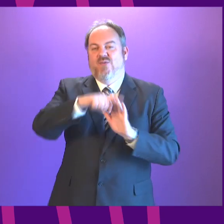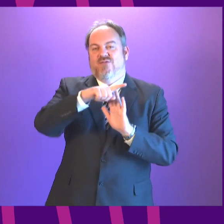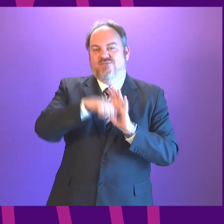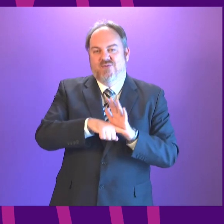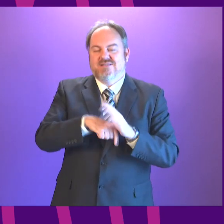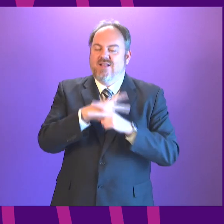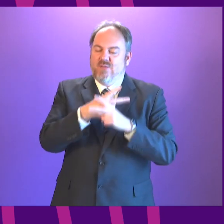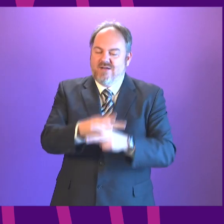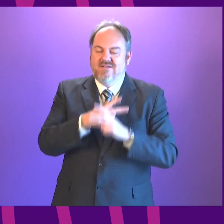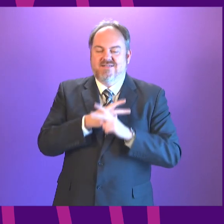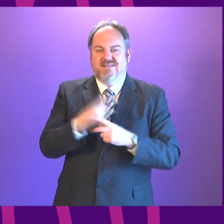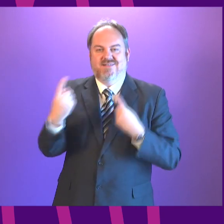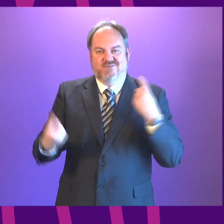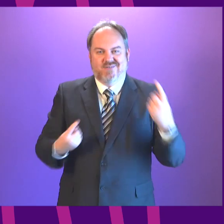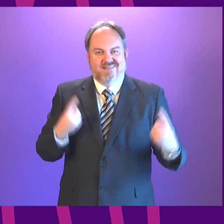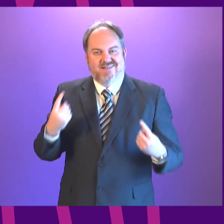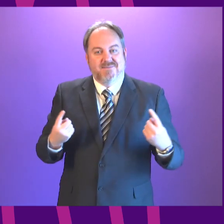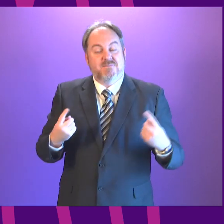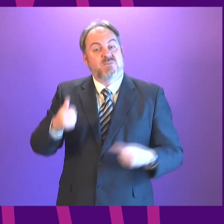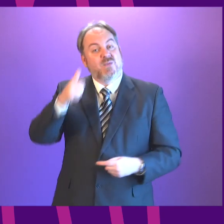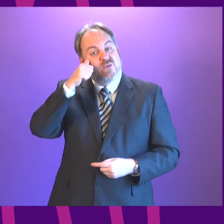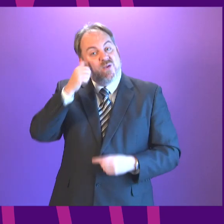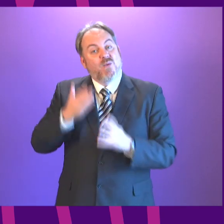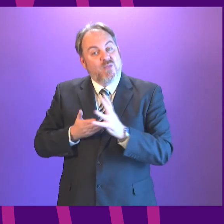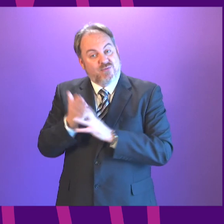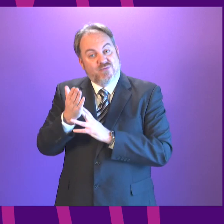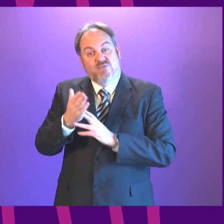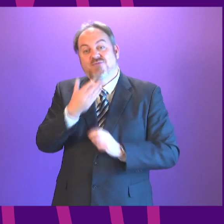one another. At Christmas, just as we have done throughout the year, let us treat one